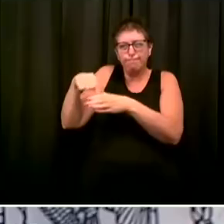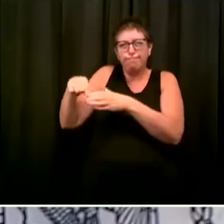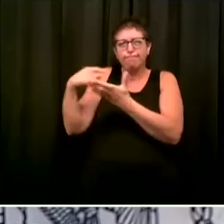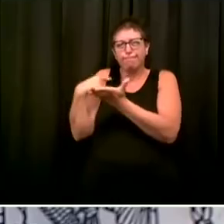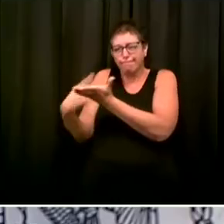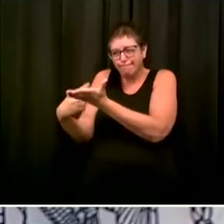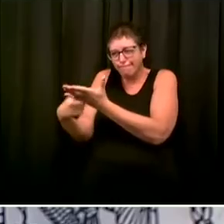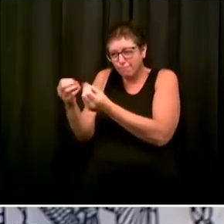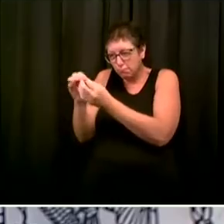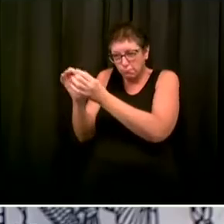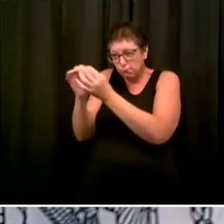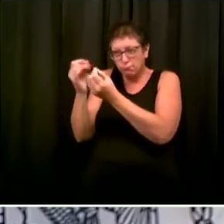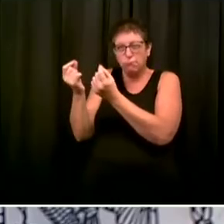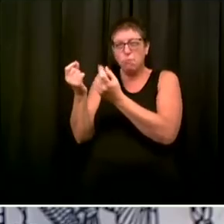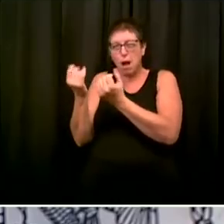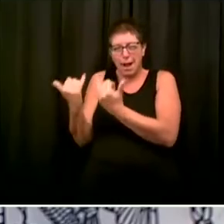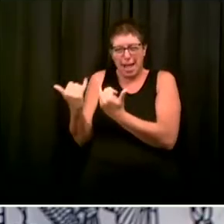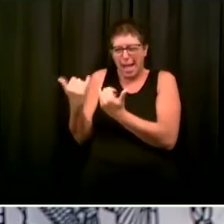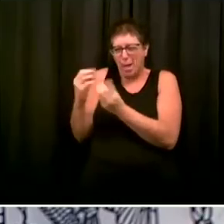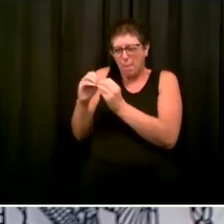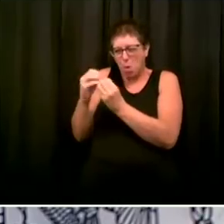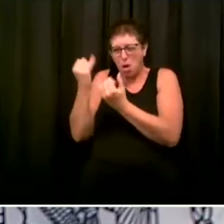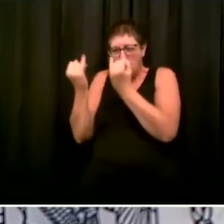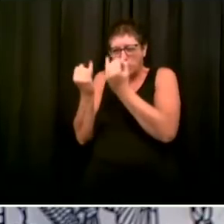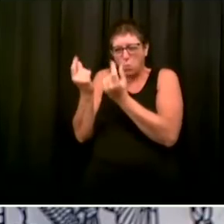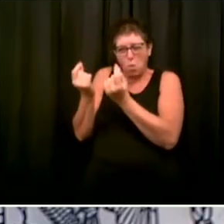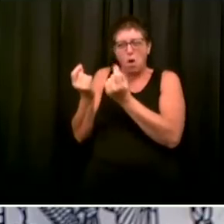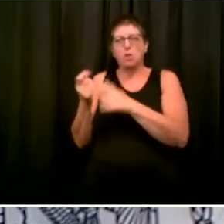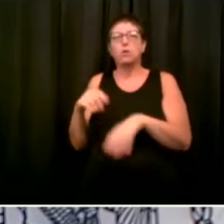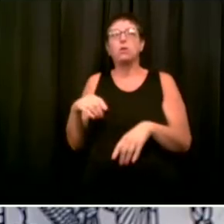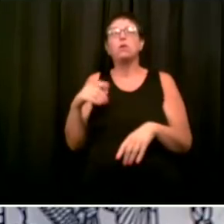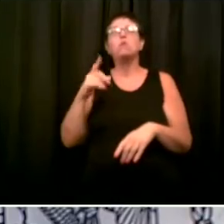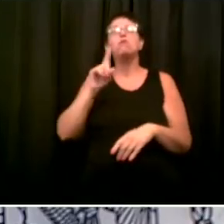WE ARE WORKING CLOSELY WI TH THE ENGINEERING GROUP